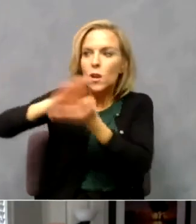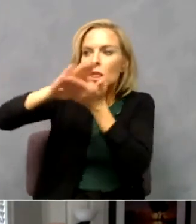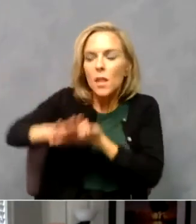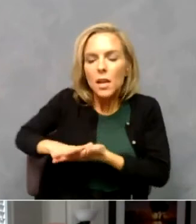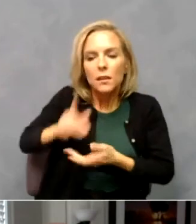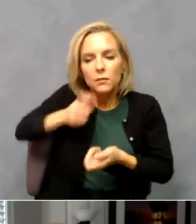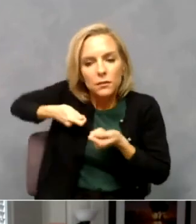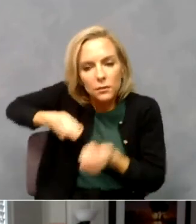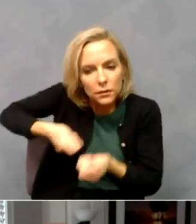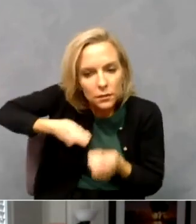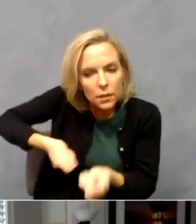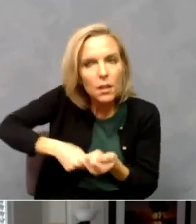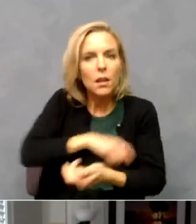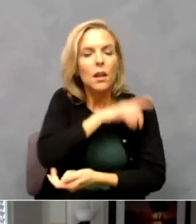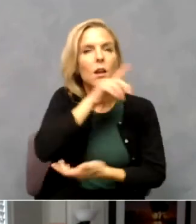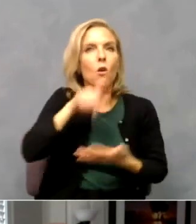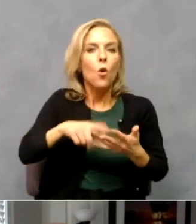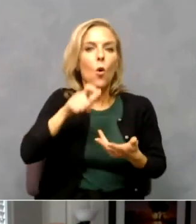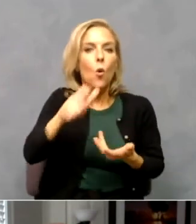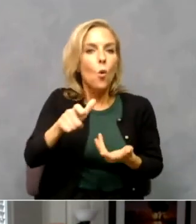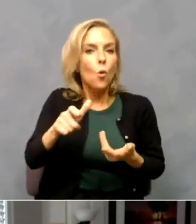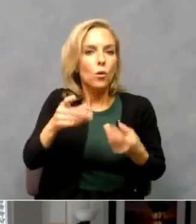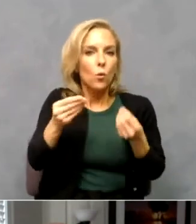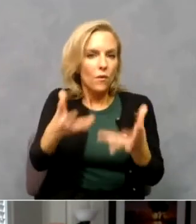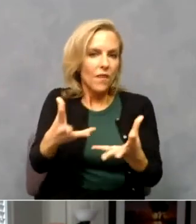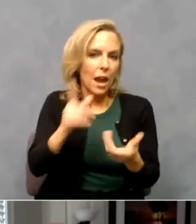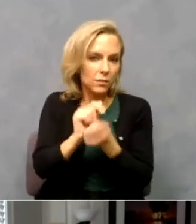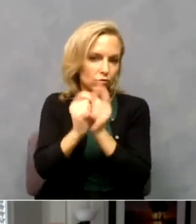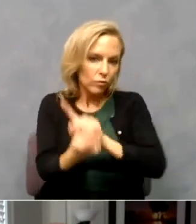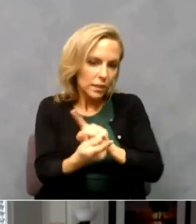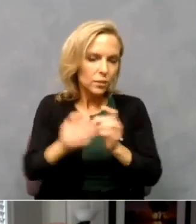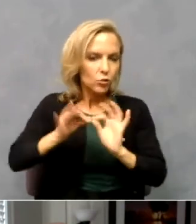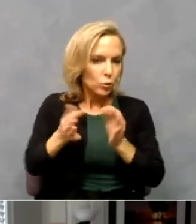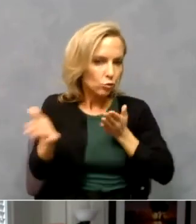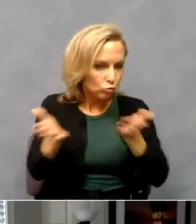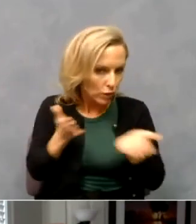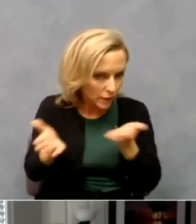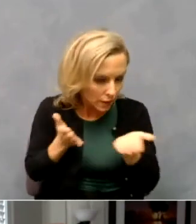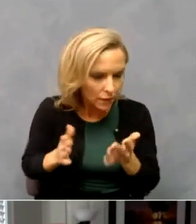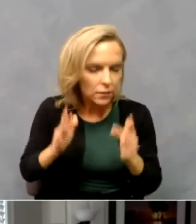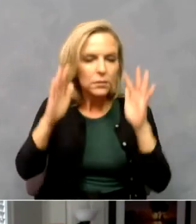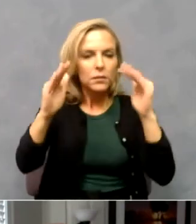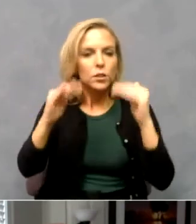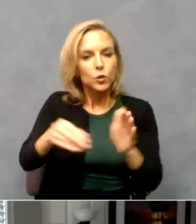who helped provide translation services. Um, it's students, clinical trainees